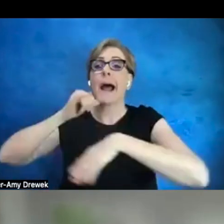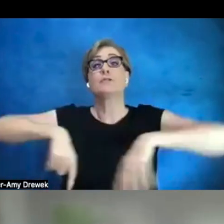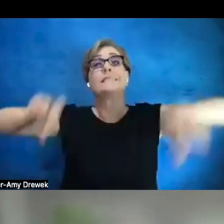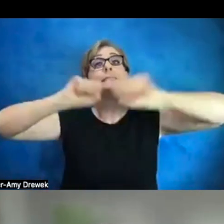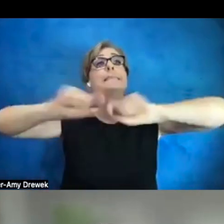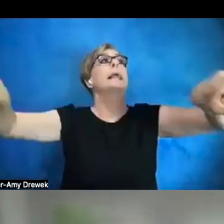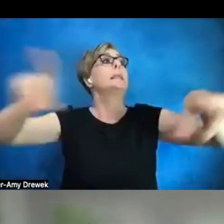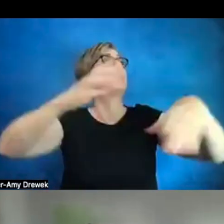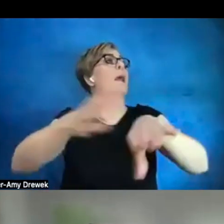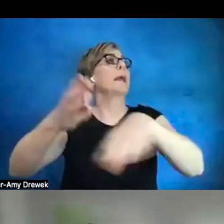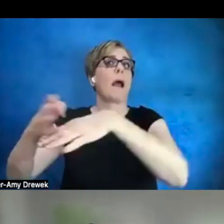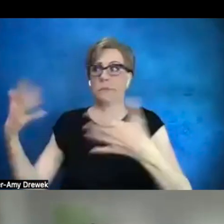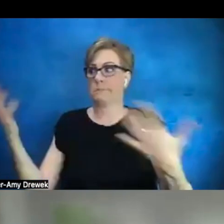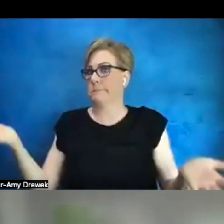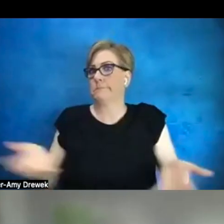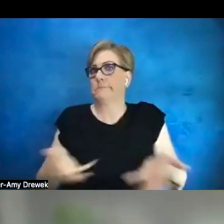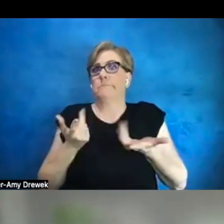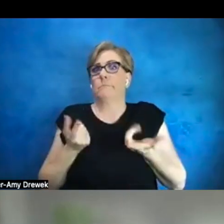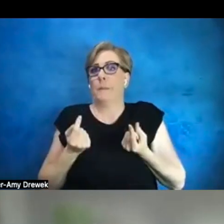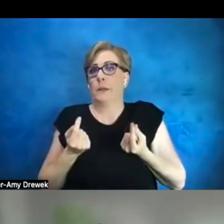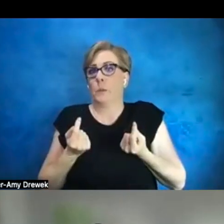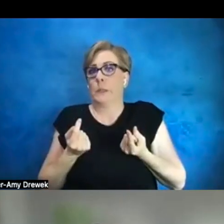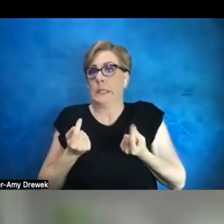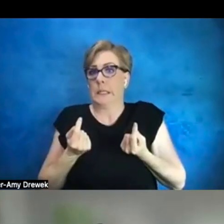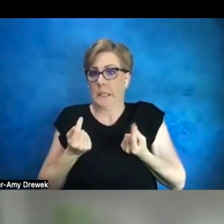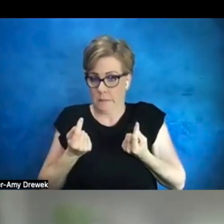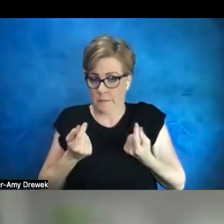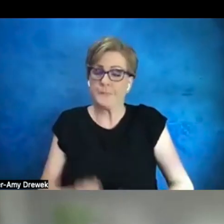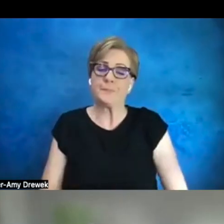without them knowing what they're doing or having access to your instructions.